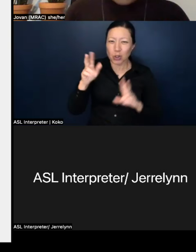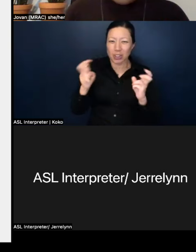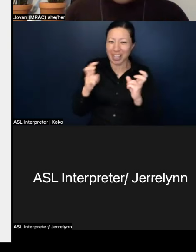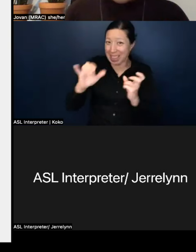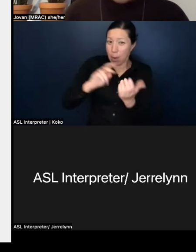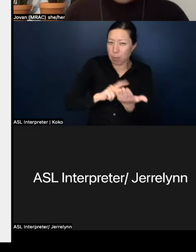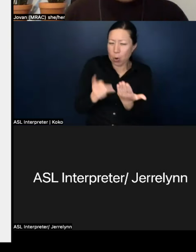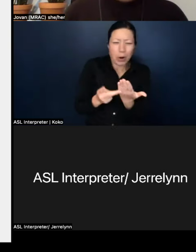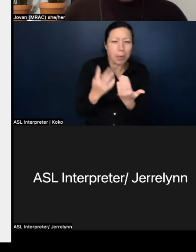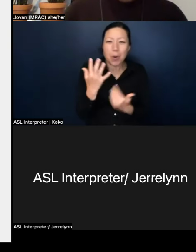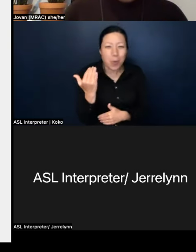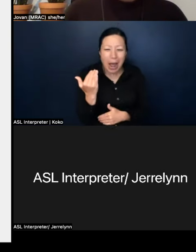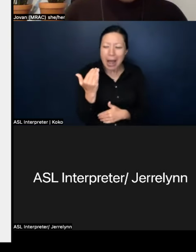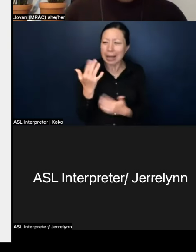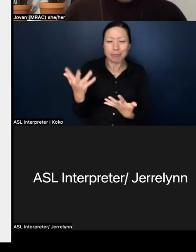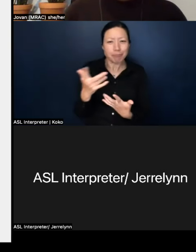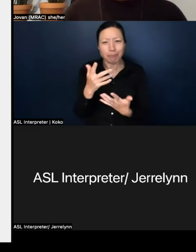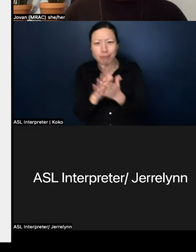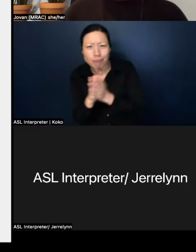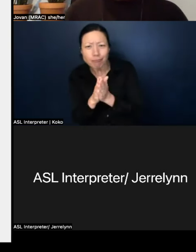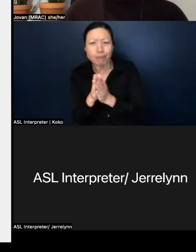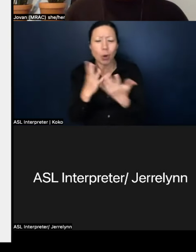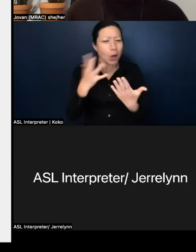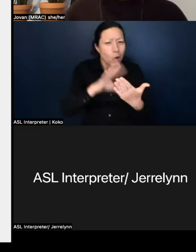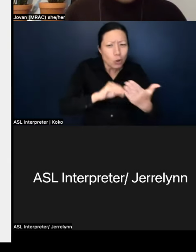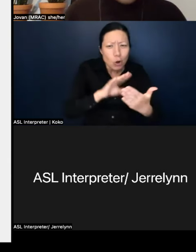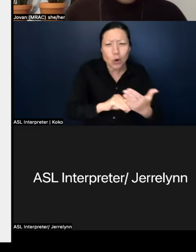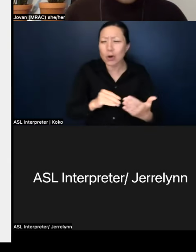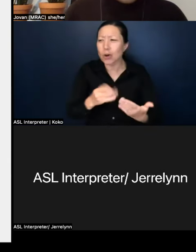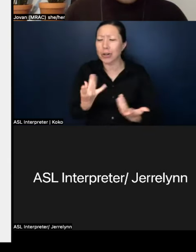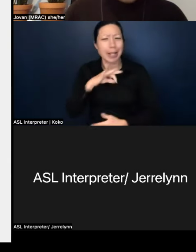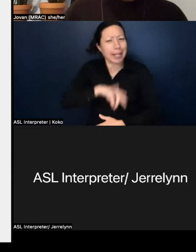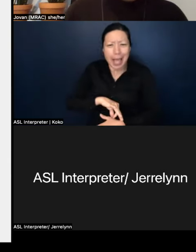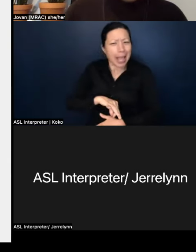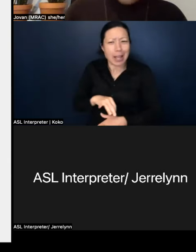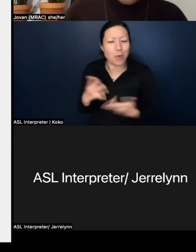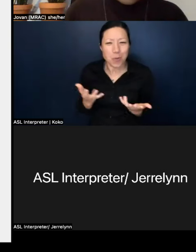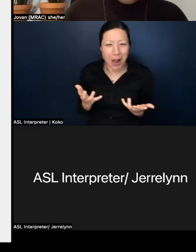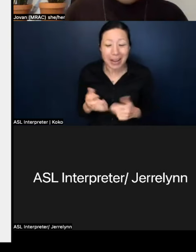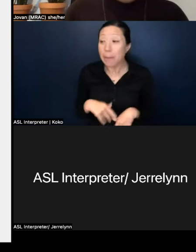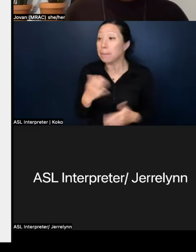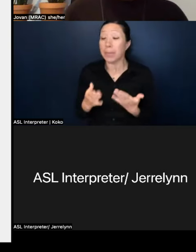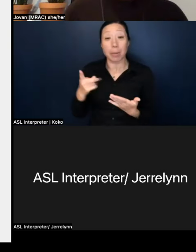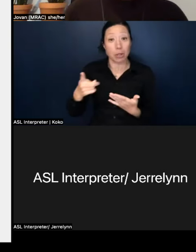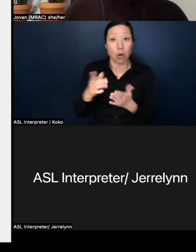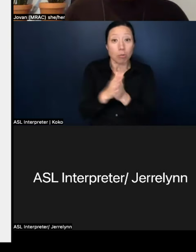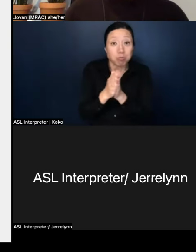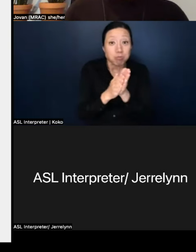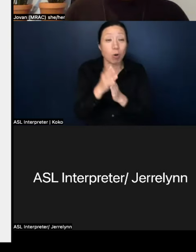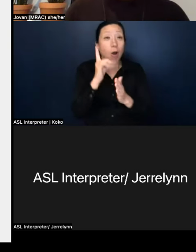what are you interested in learning about or gaining from this program? Are you most interested in the networking opportunities,